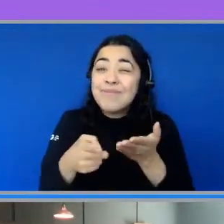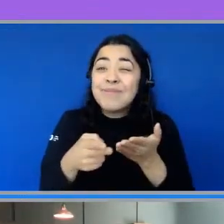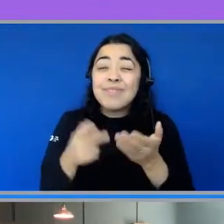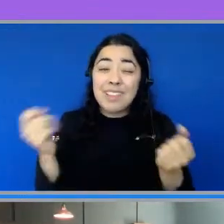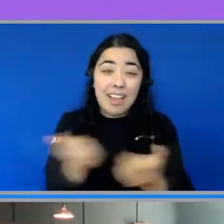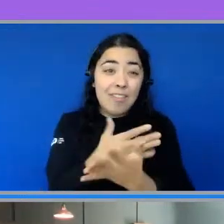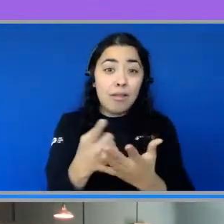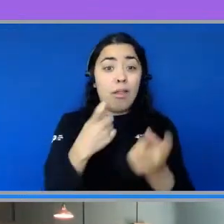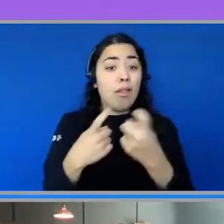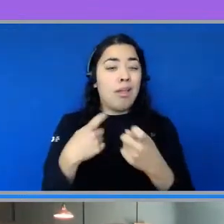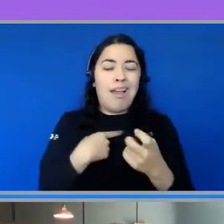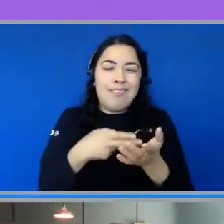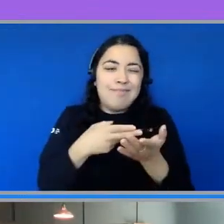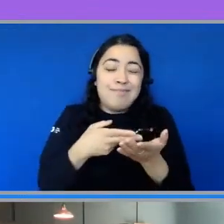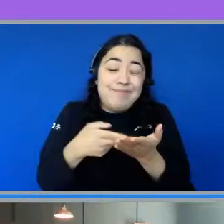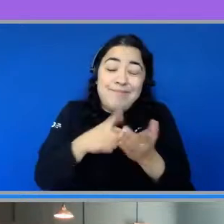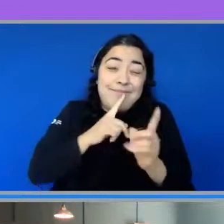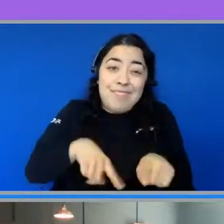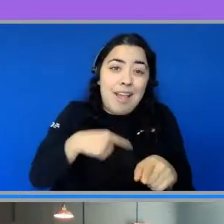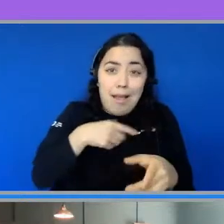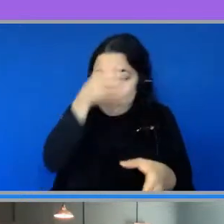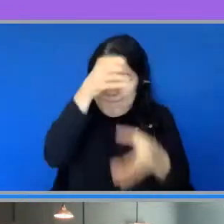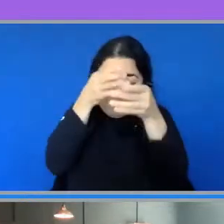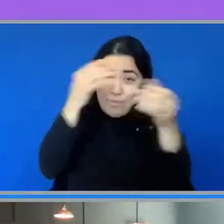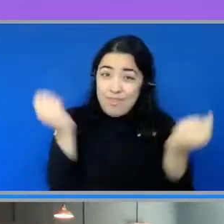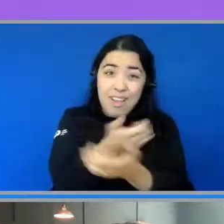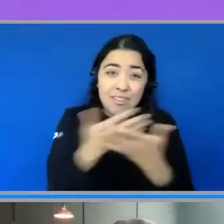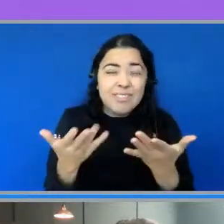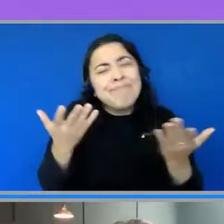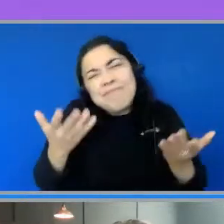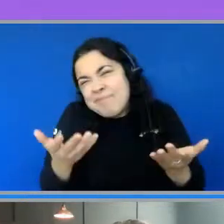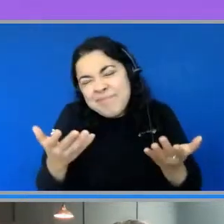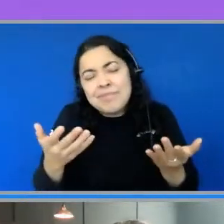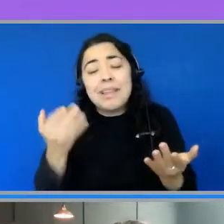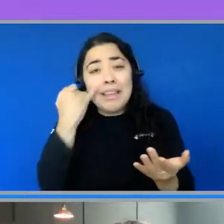able to answer everything. Even more important, I don't know everything. If I don't know something, I will be very honest